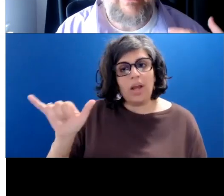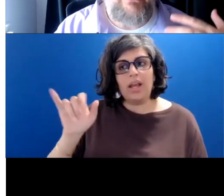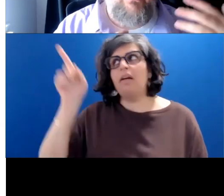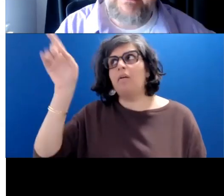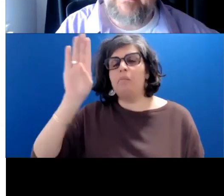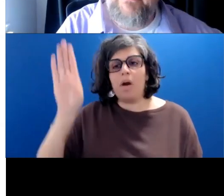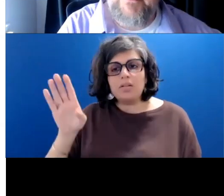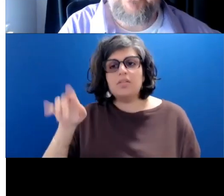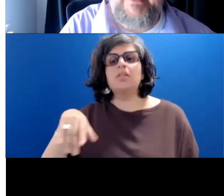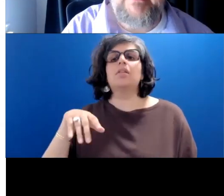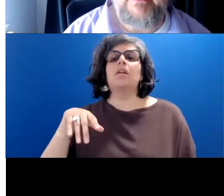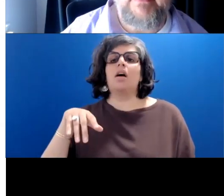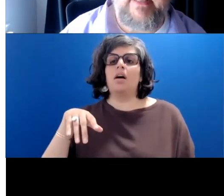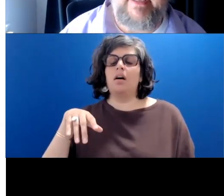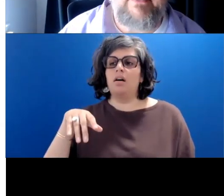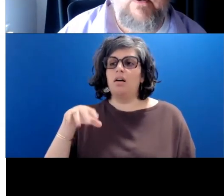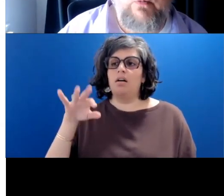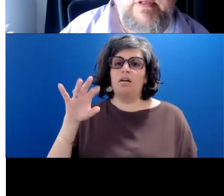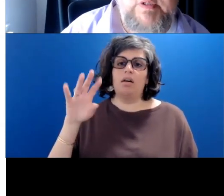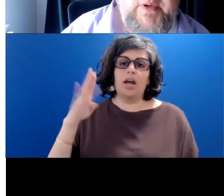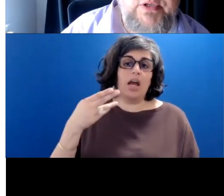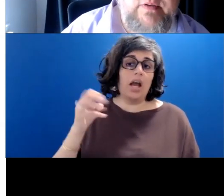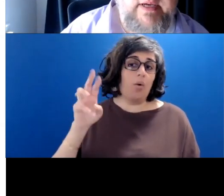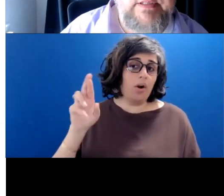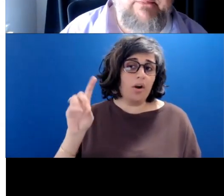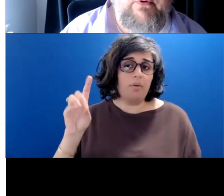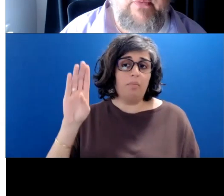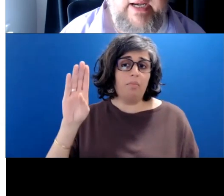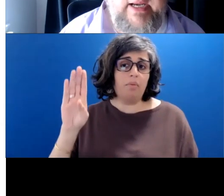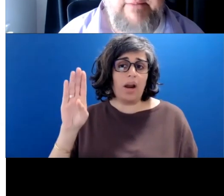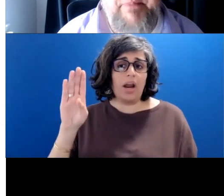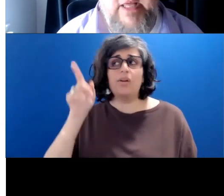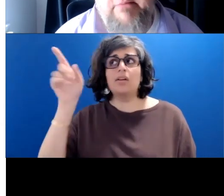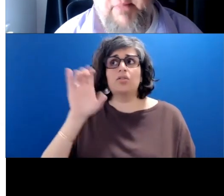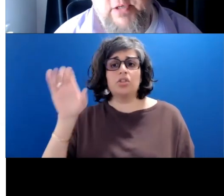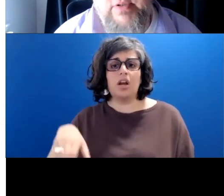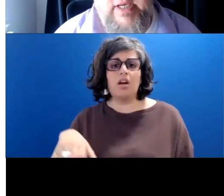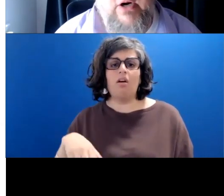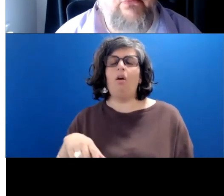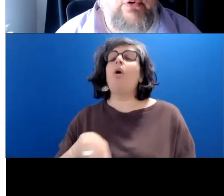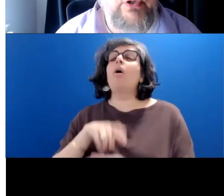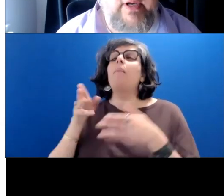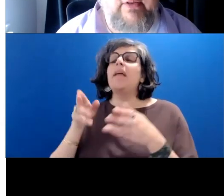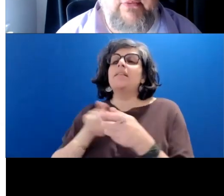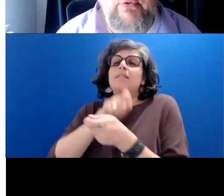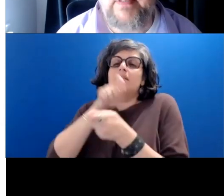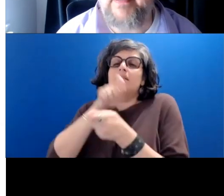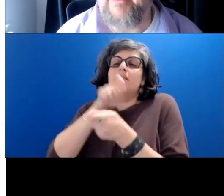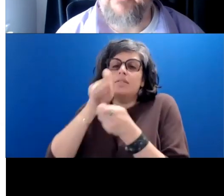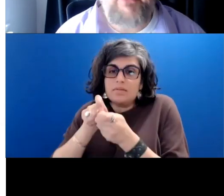or some of those places that really specialize in providing medical care for trans folks.